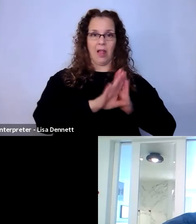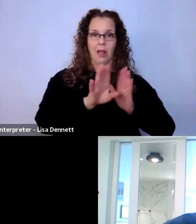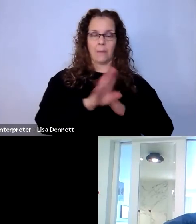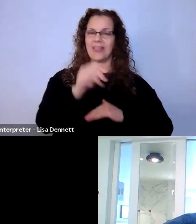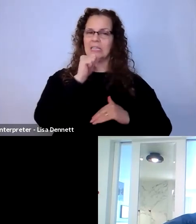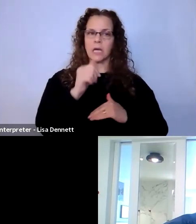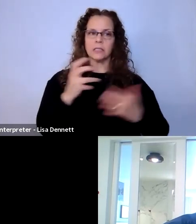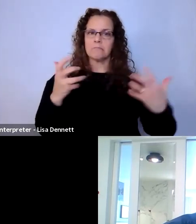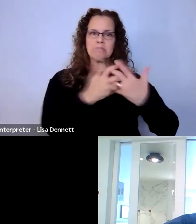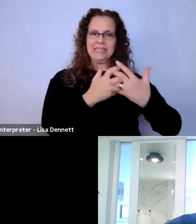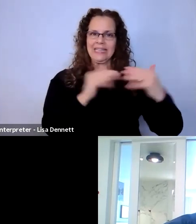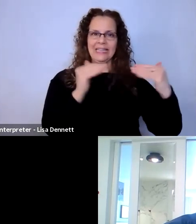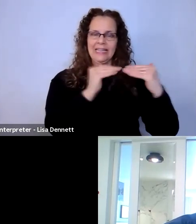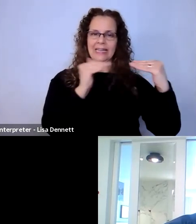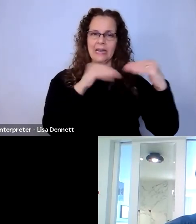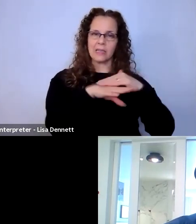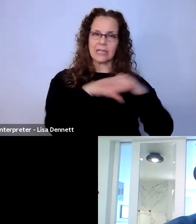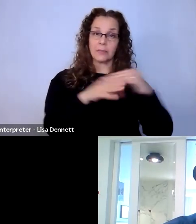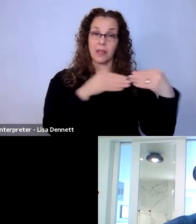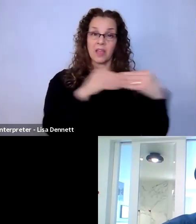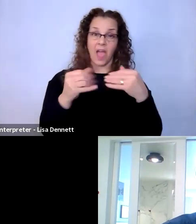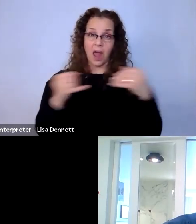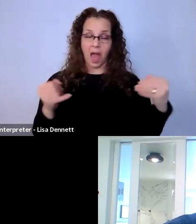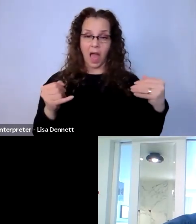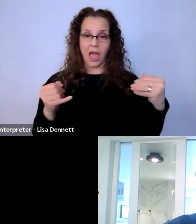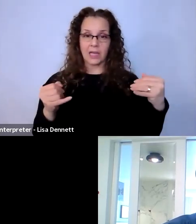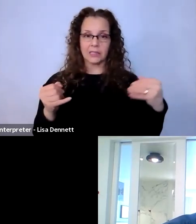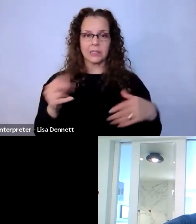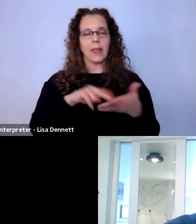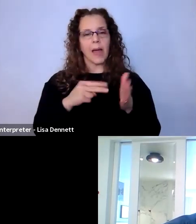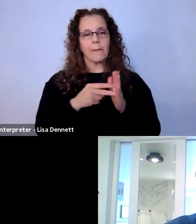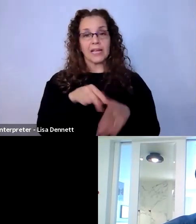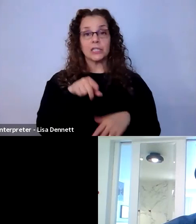You are, in essence, introducing tech debt that one day your customer if